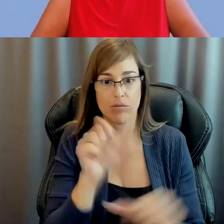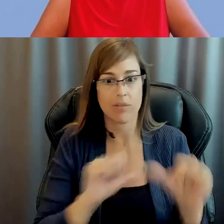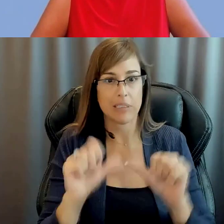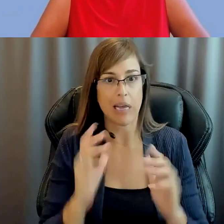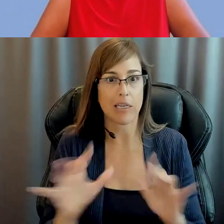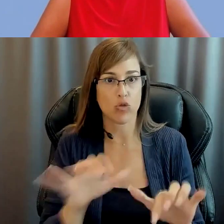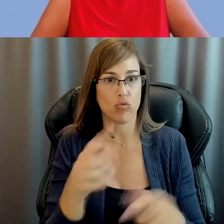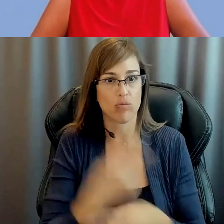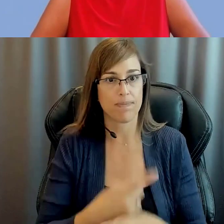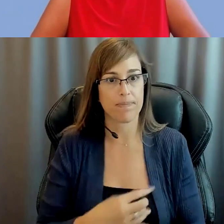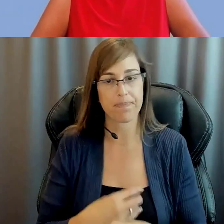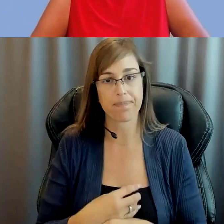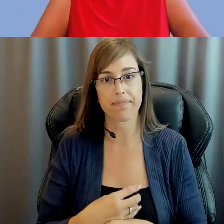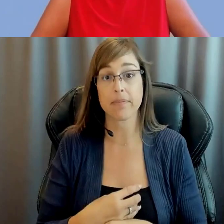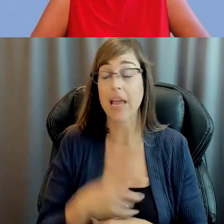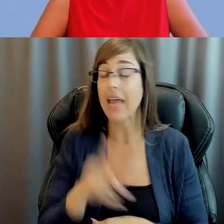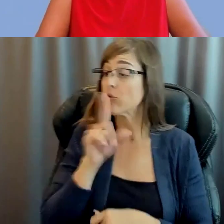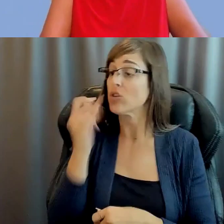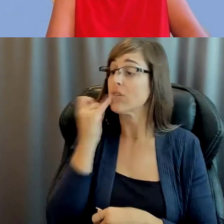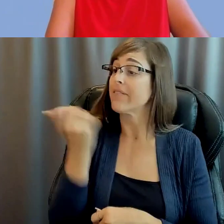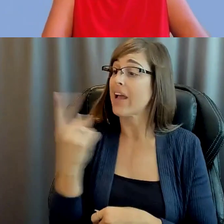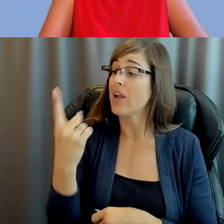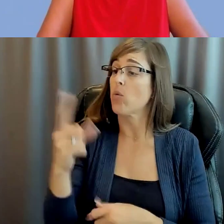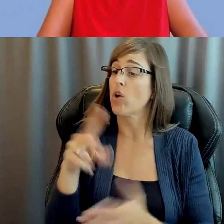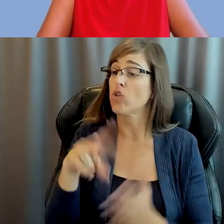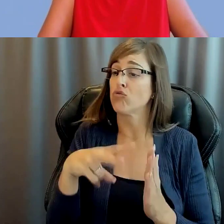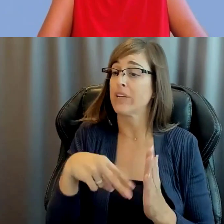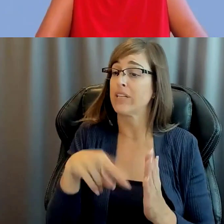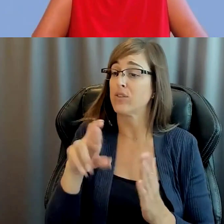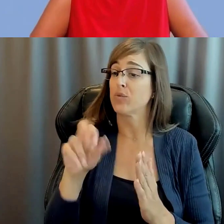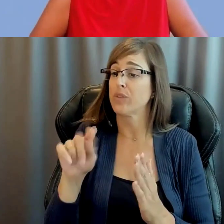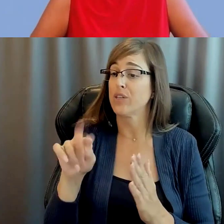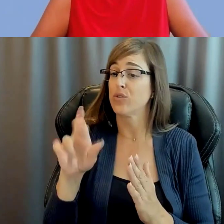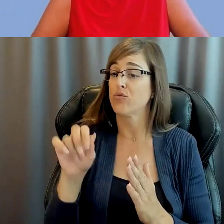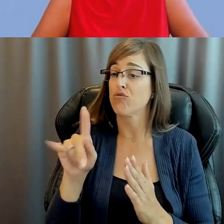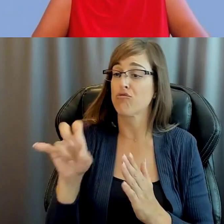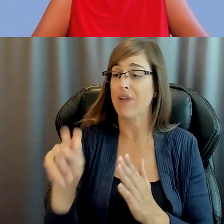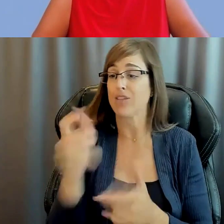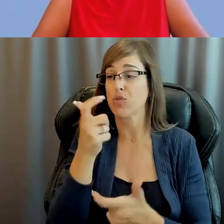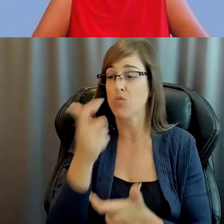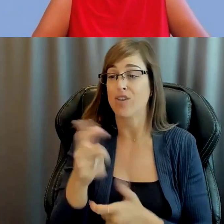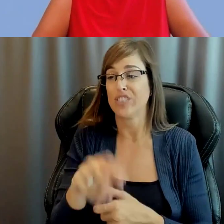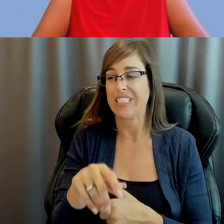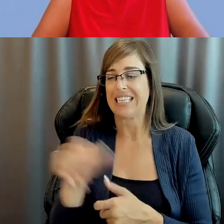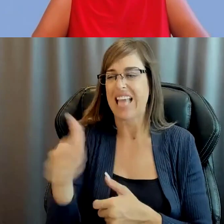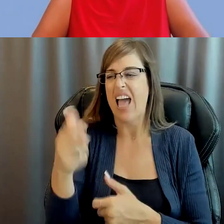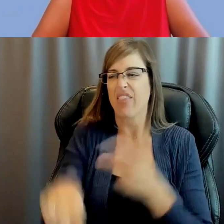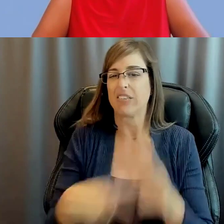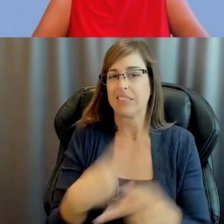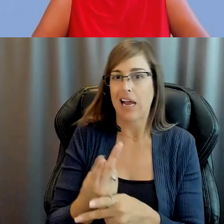Dr. Patricia Valdez: And I'm sure if anyone out there reads retraction watch, these other types of places,